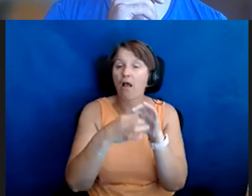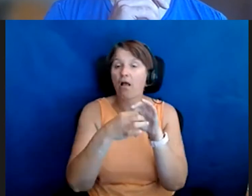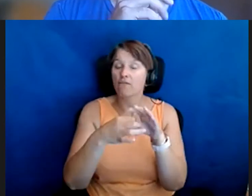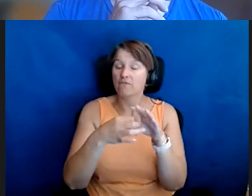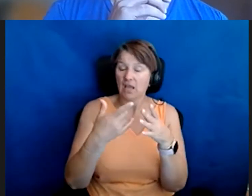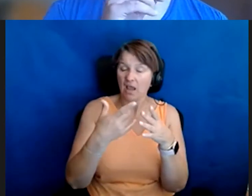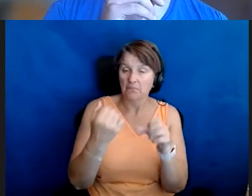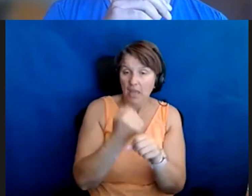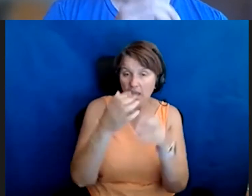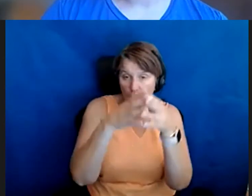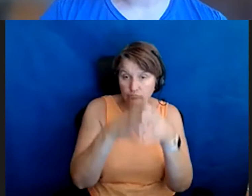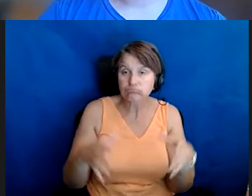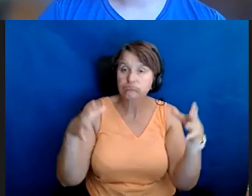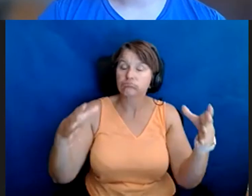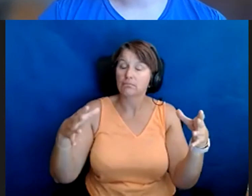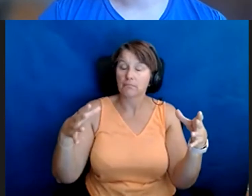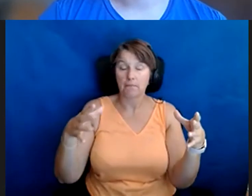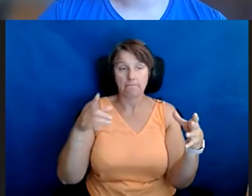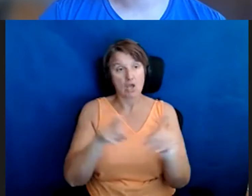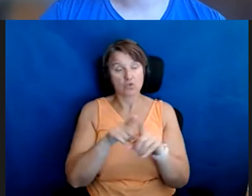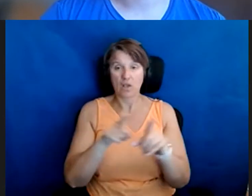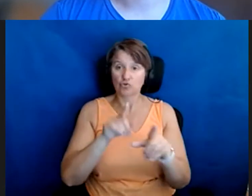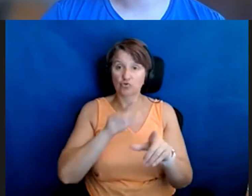But also, it's just putting it out there. It's just getting that idea out there,